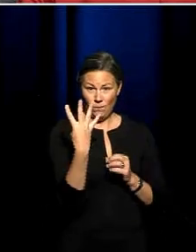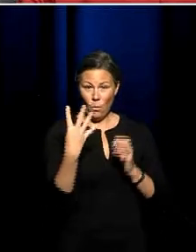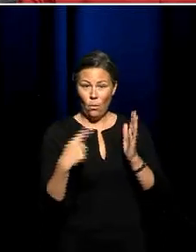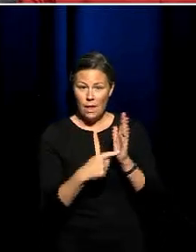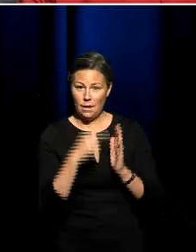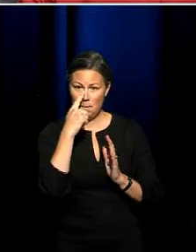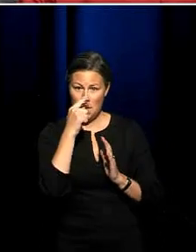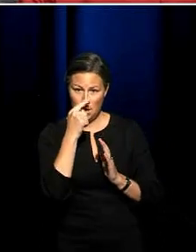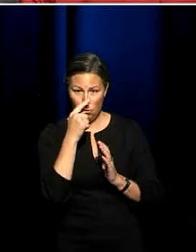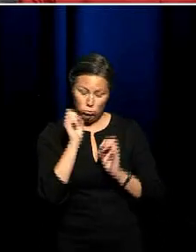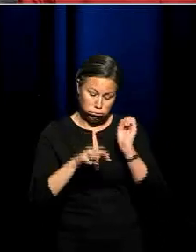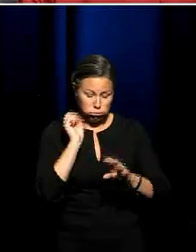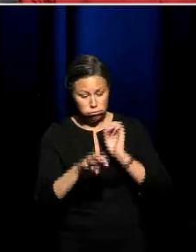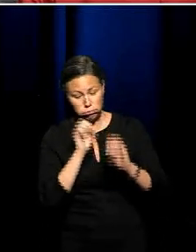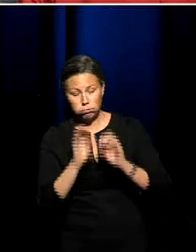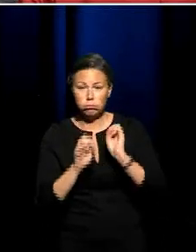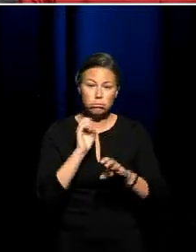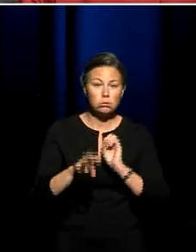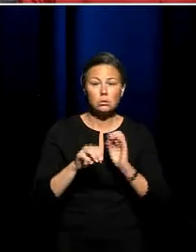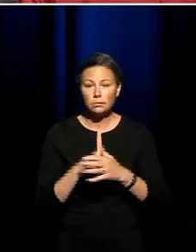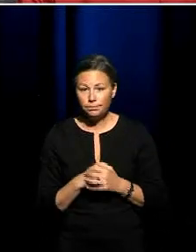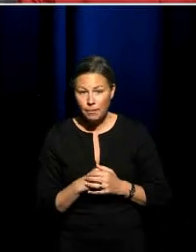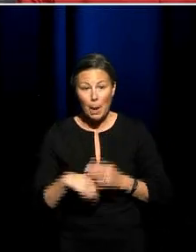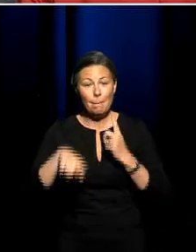responded. In addition, 65 written submissions were